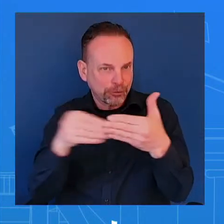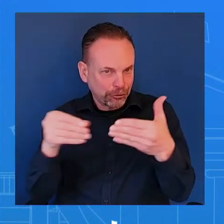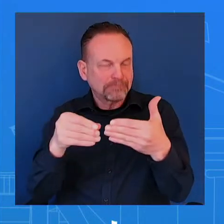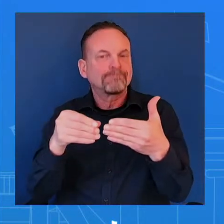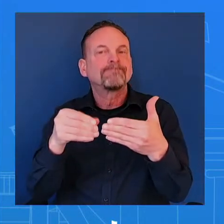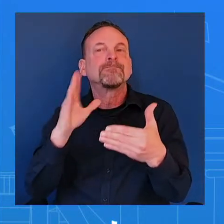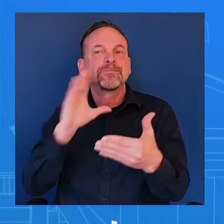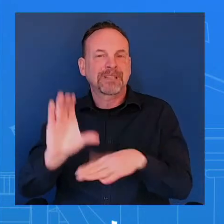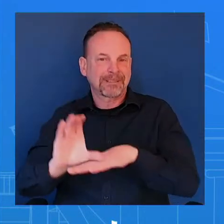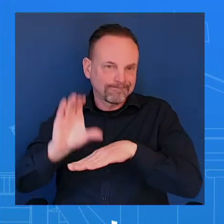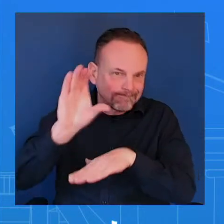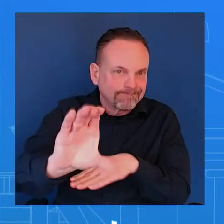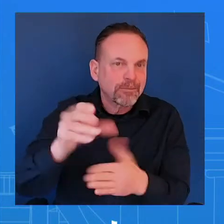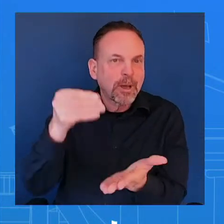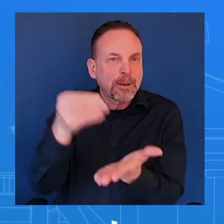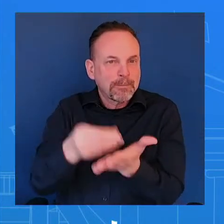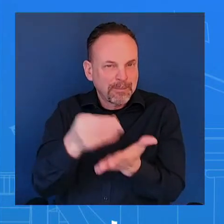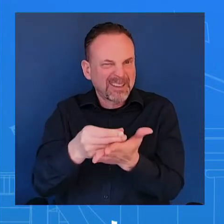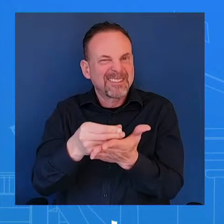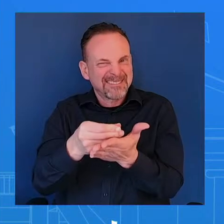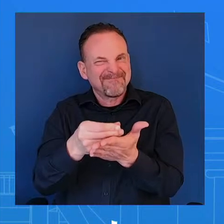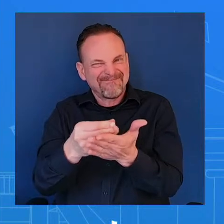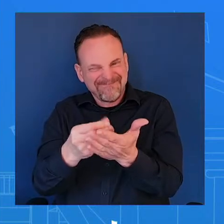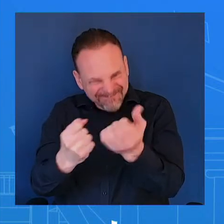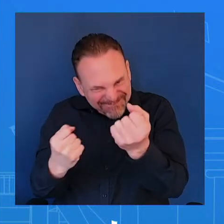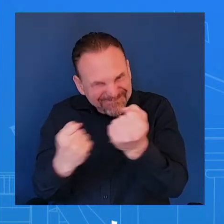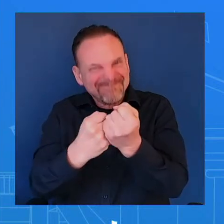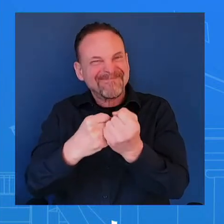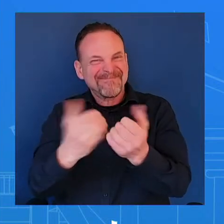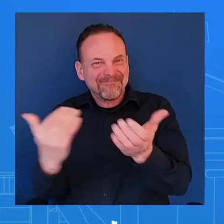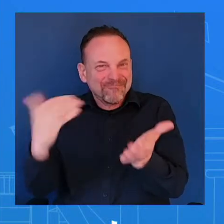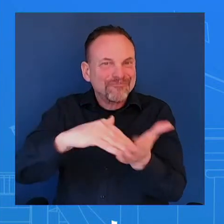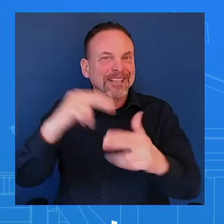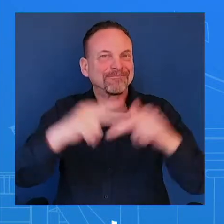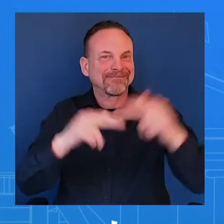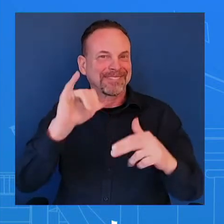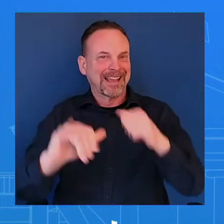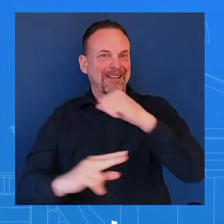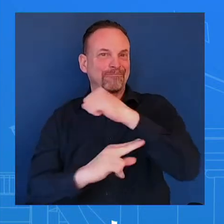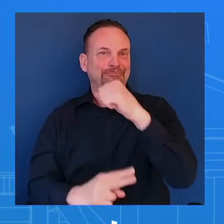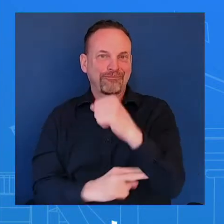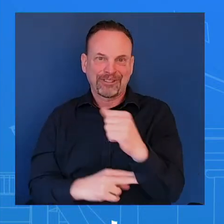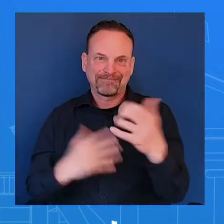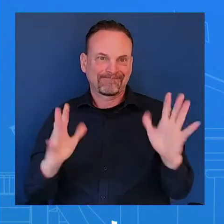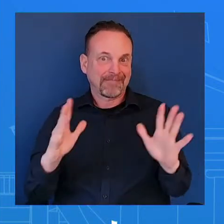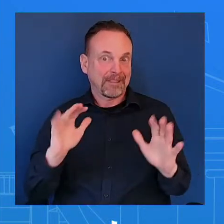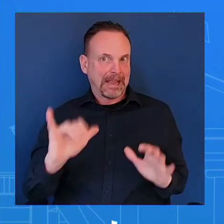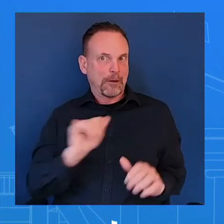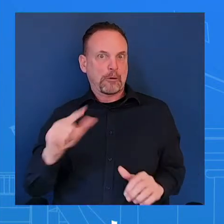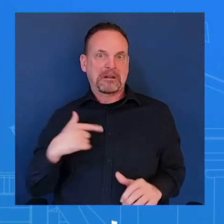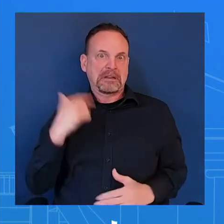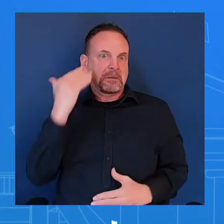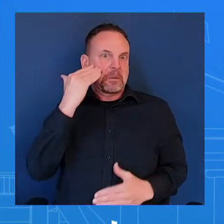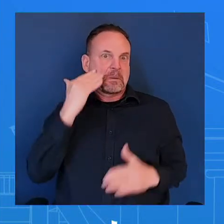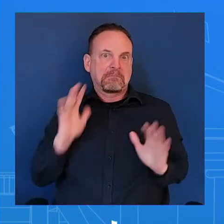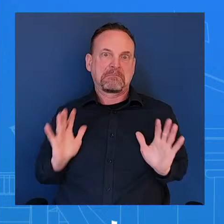I don't have anything outside of -- of additional funding. The President has been very, very clear: He wants to make sure that we --